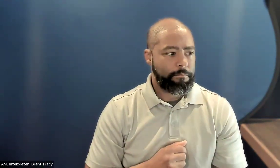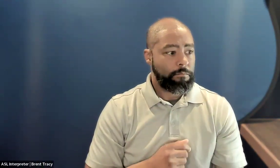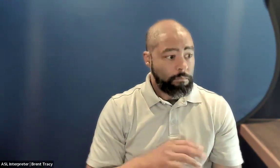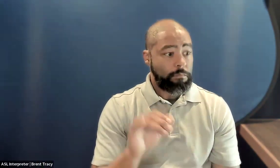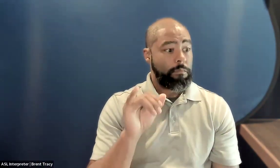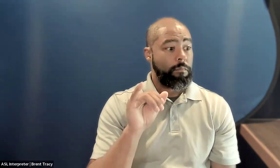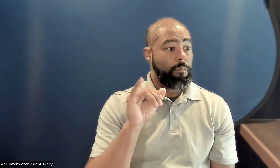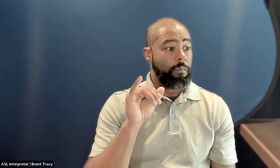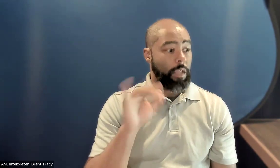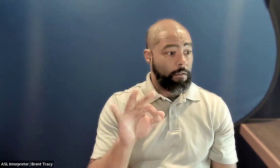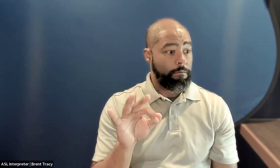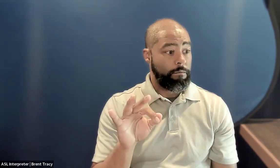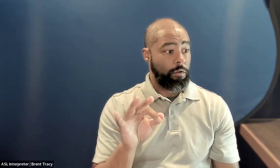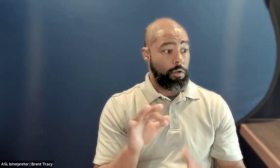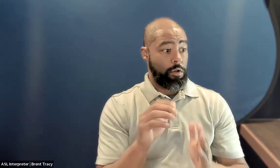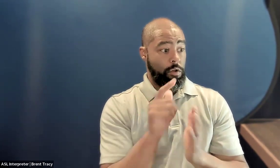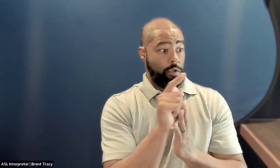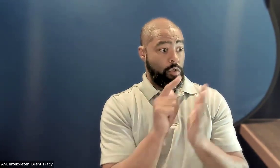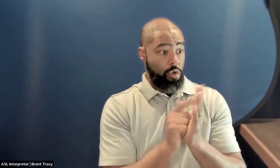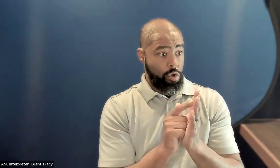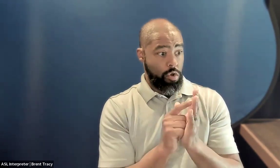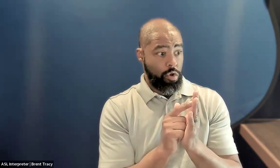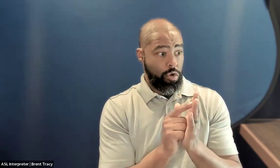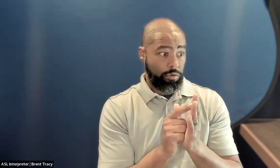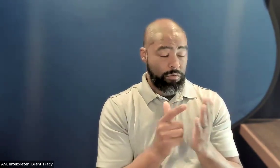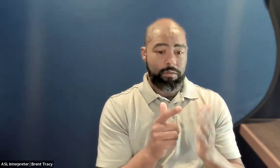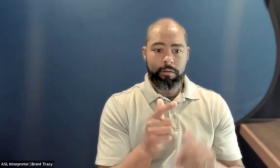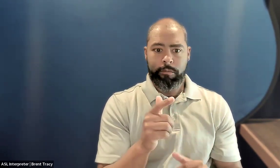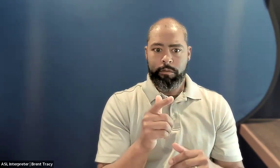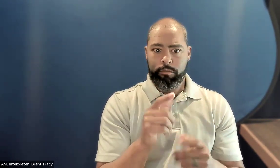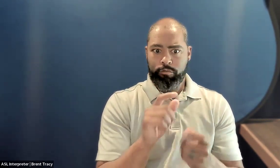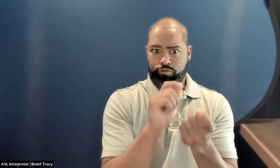So we're not proposing to create one through the policy, but we